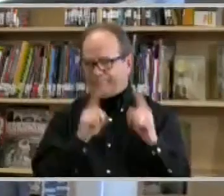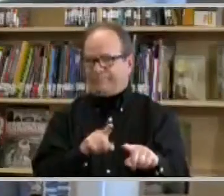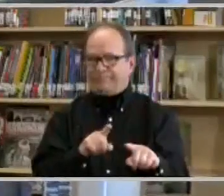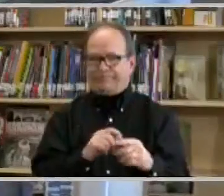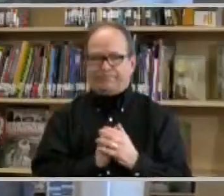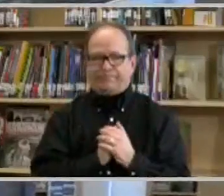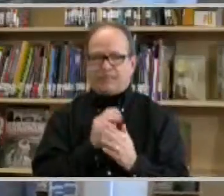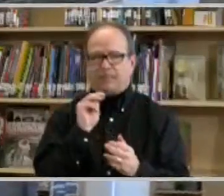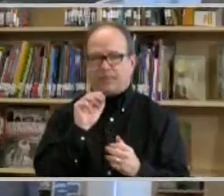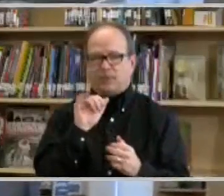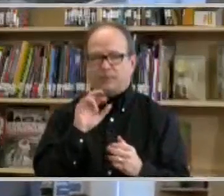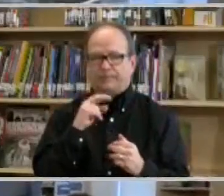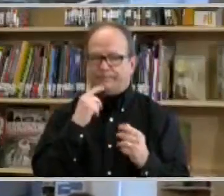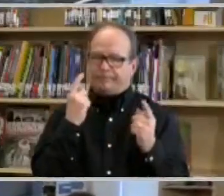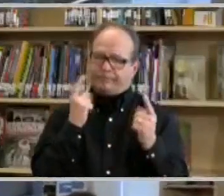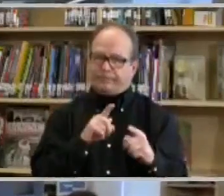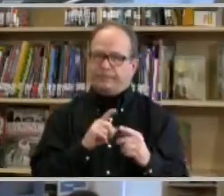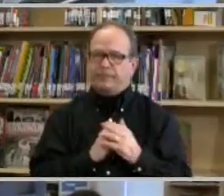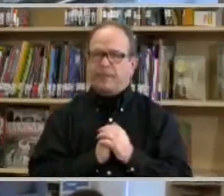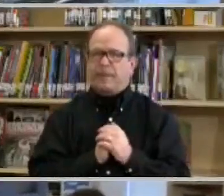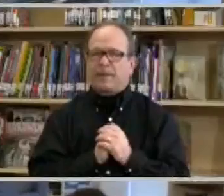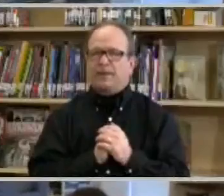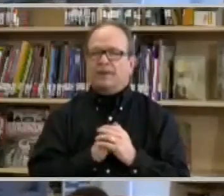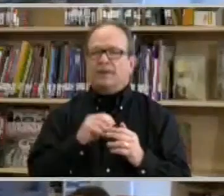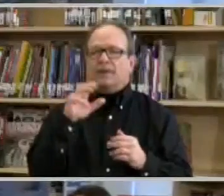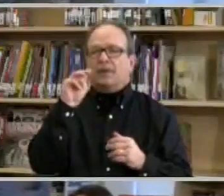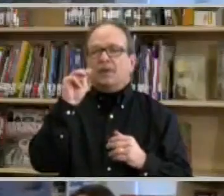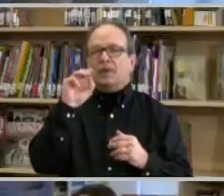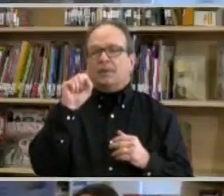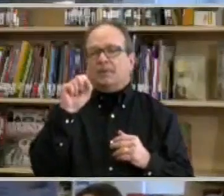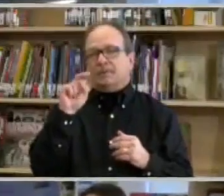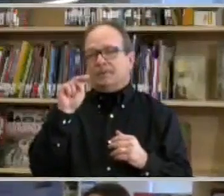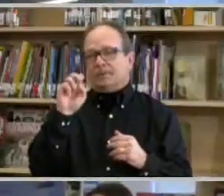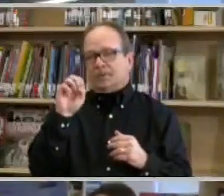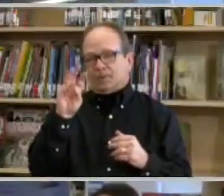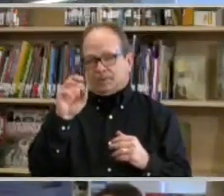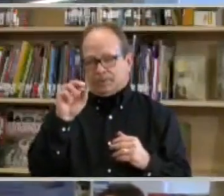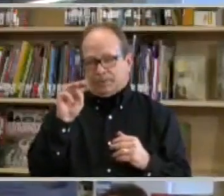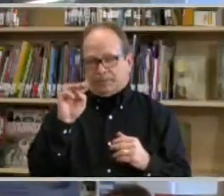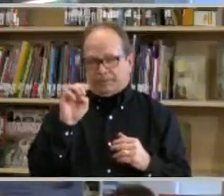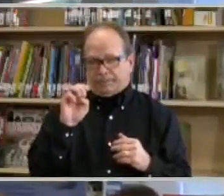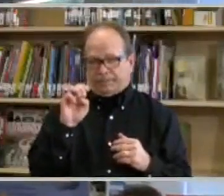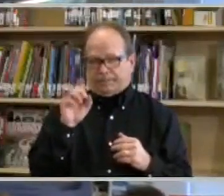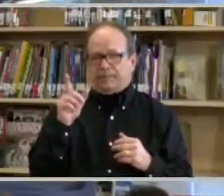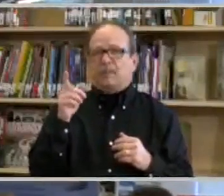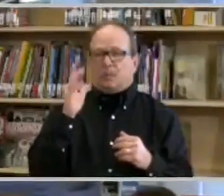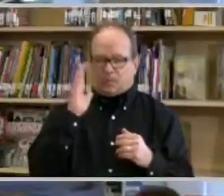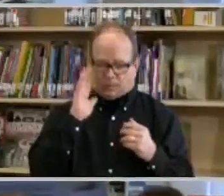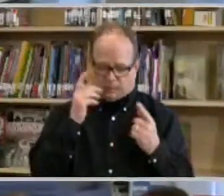YOU MORE, AND I KNOW THAT CHIEF NEWSHAM AGREES AS WELL AS ALL OF